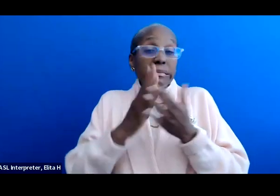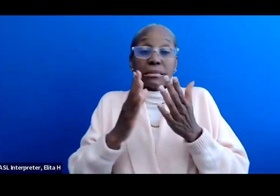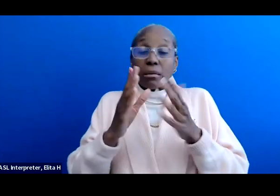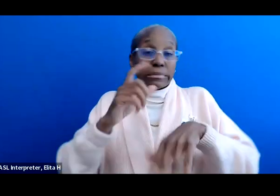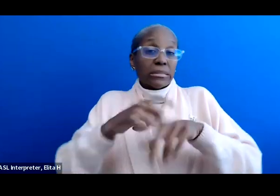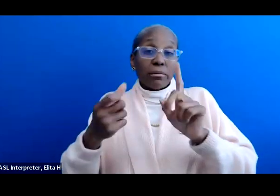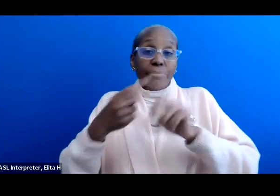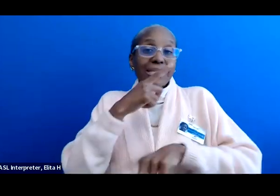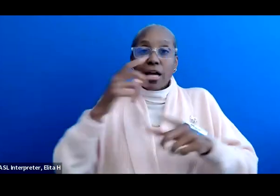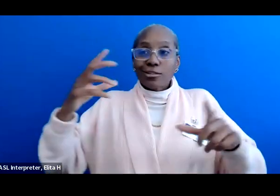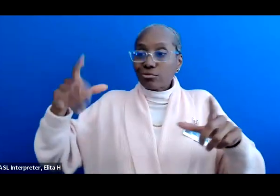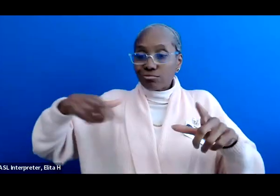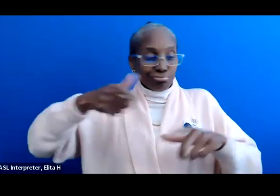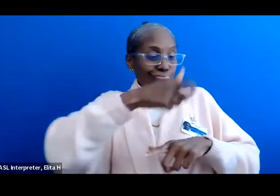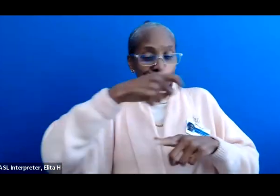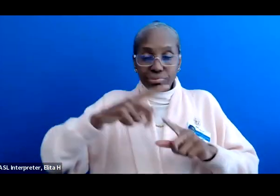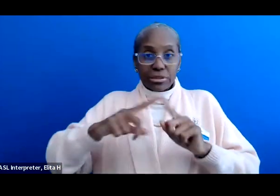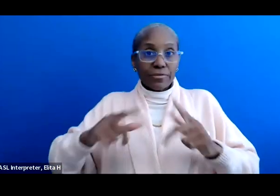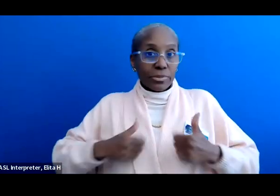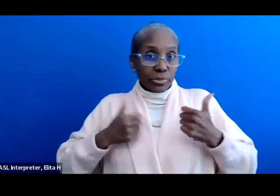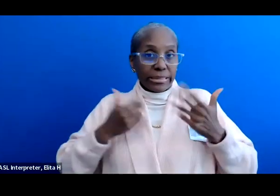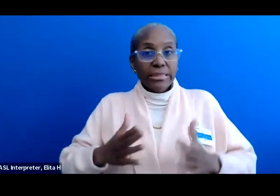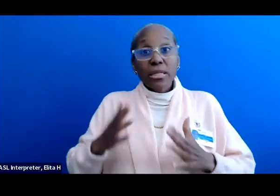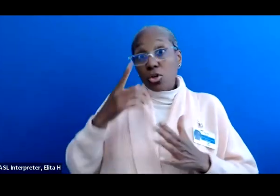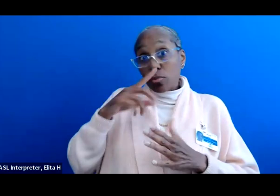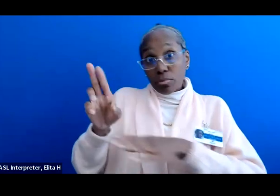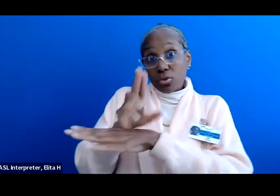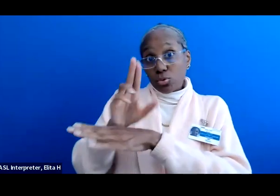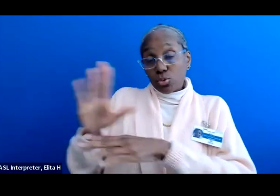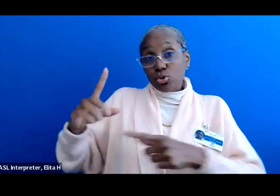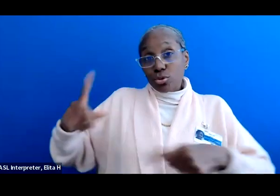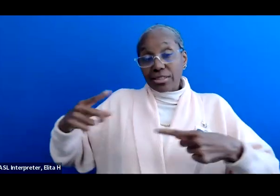they're not showering the residents if you can use their shower facility.